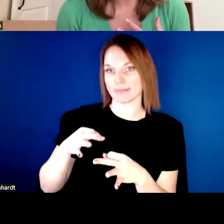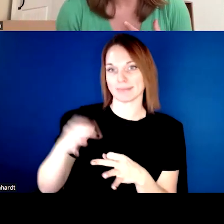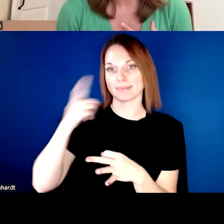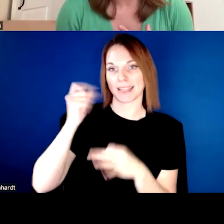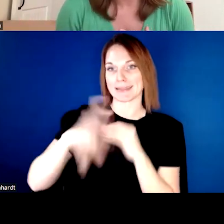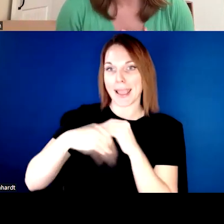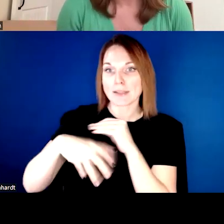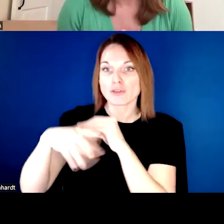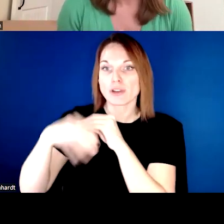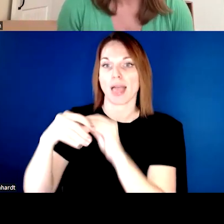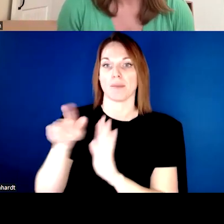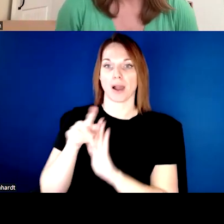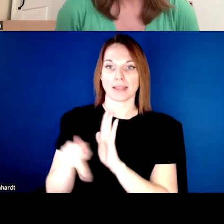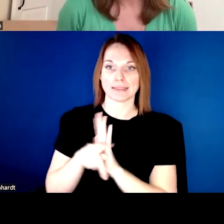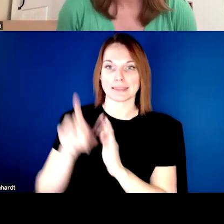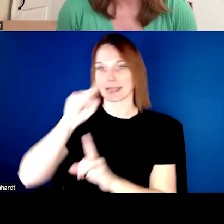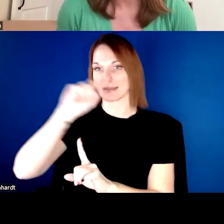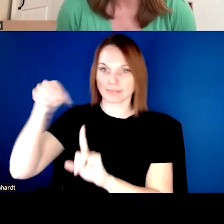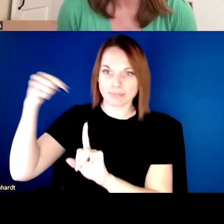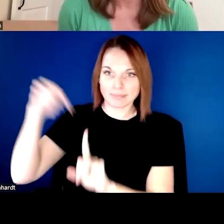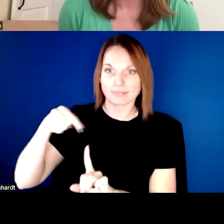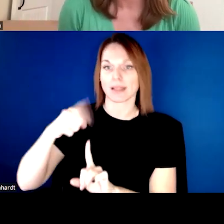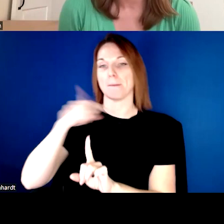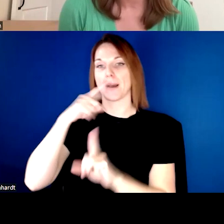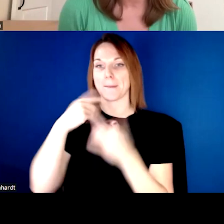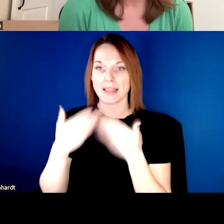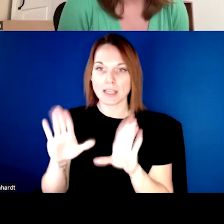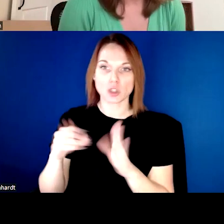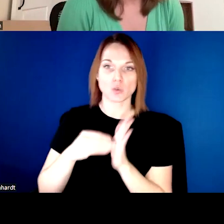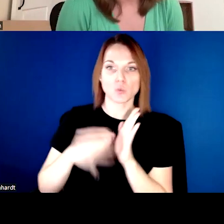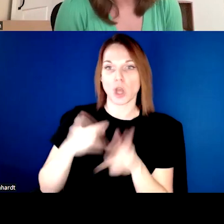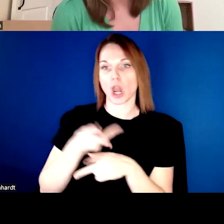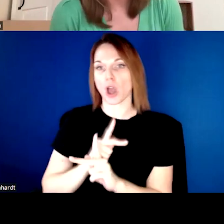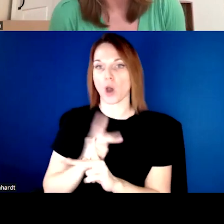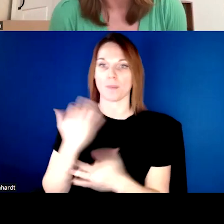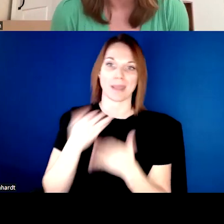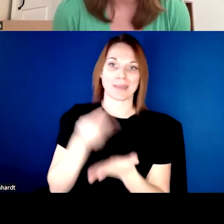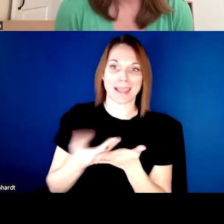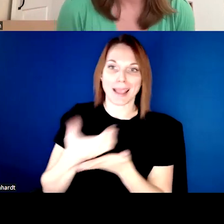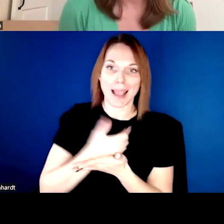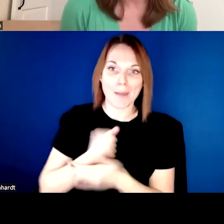policies centered around public student loans, whether that be income-based repayment or